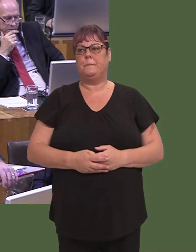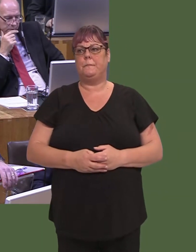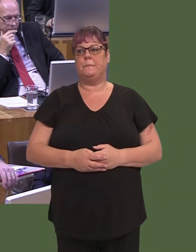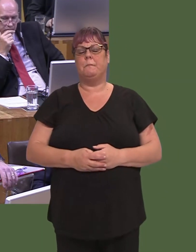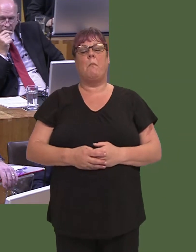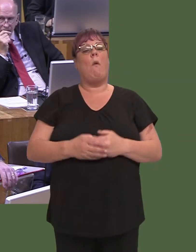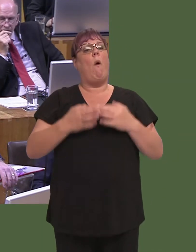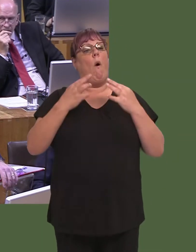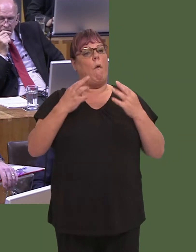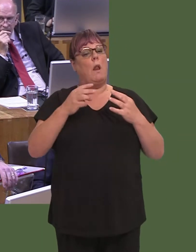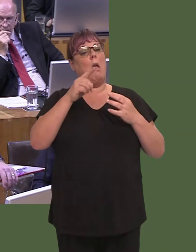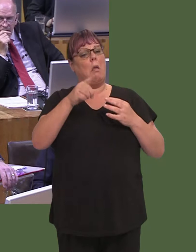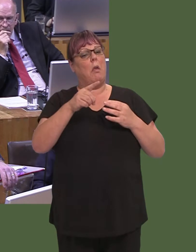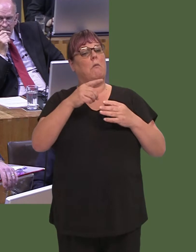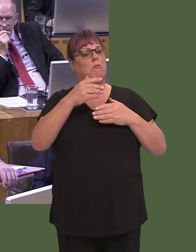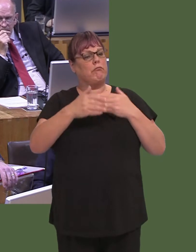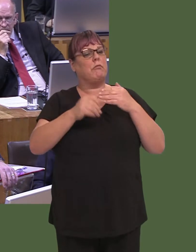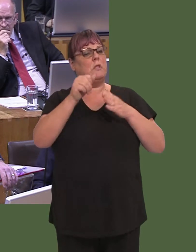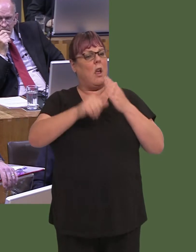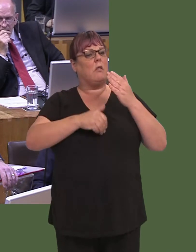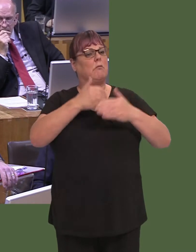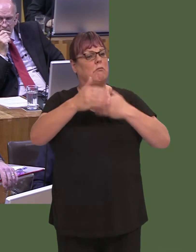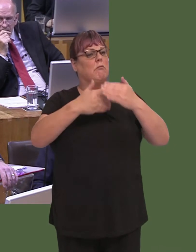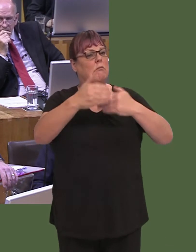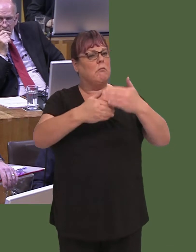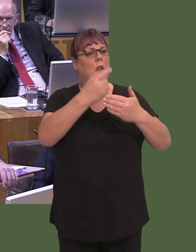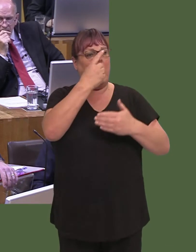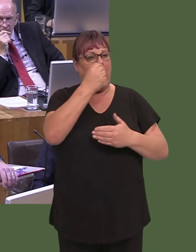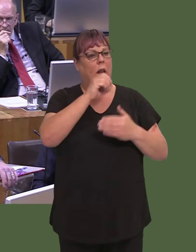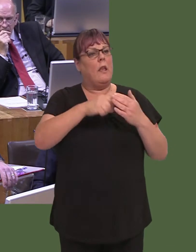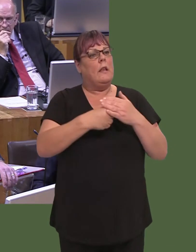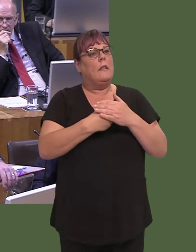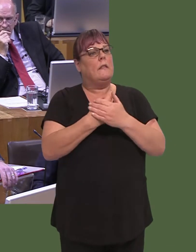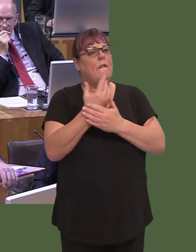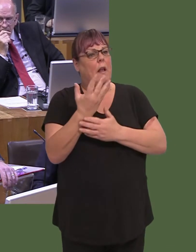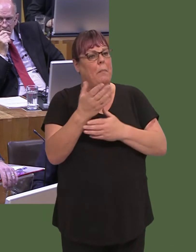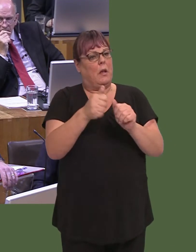I understand that the developers, Liberty Properties, have said that a multiplex cinema